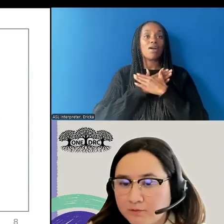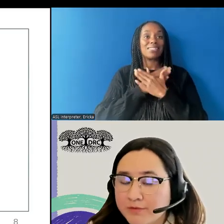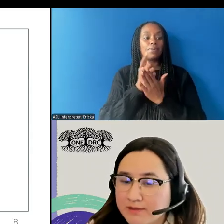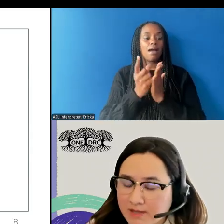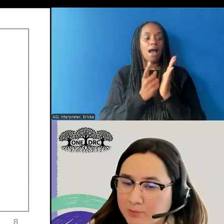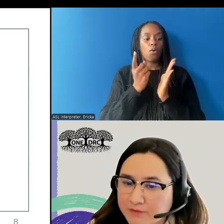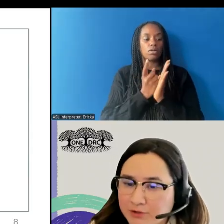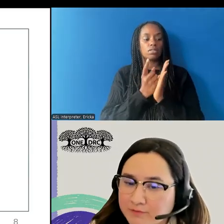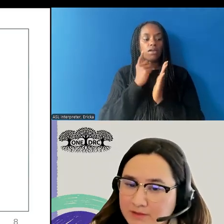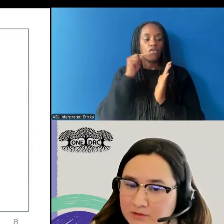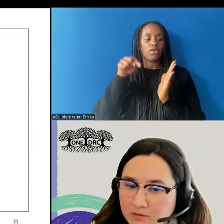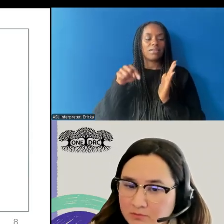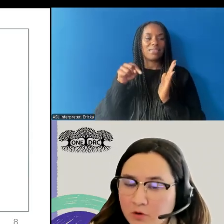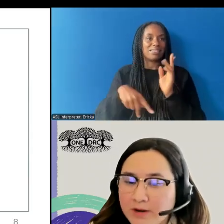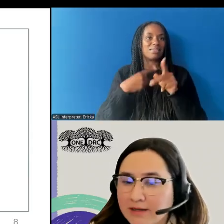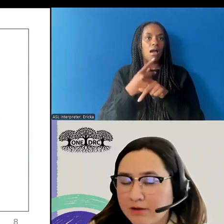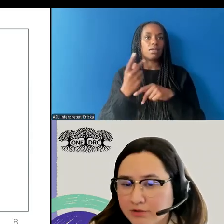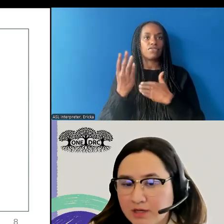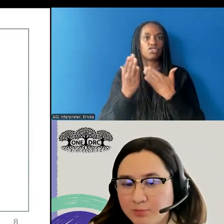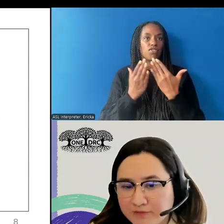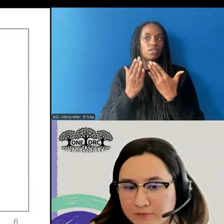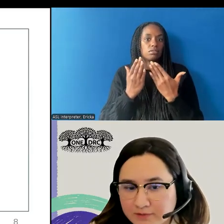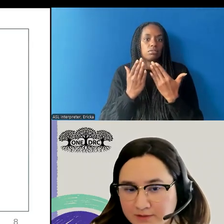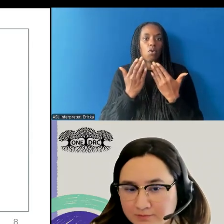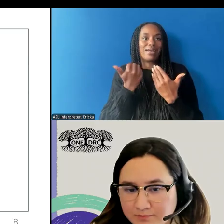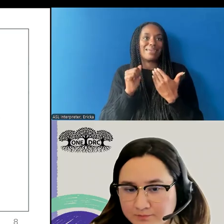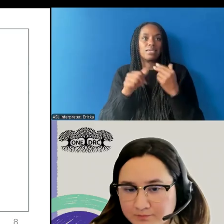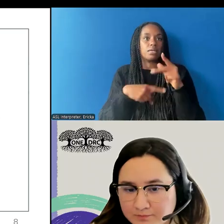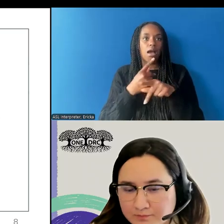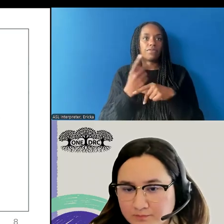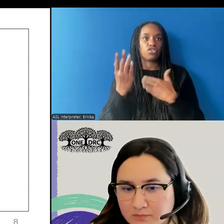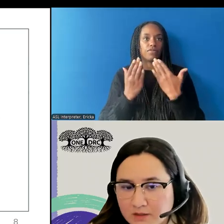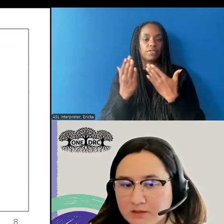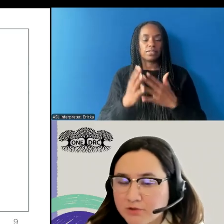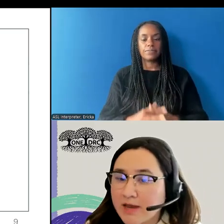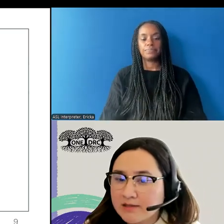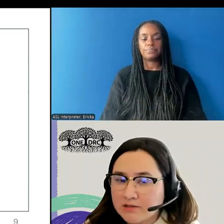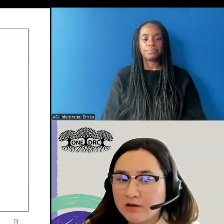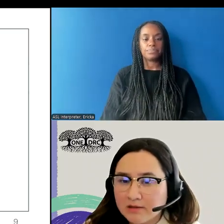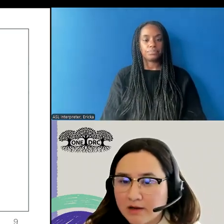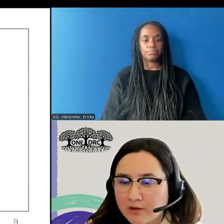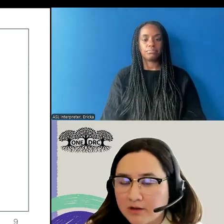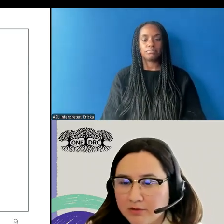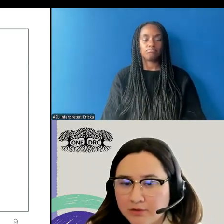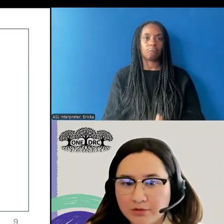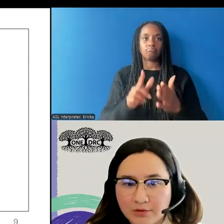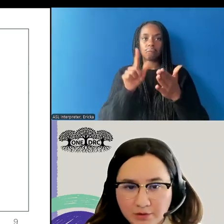for this type of service, or any other type of service. And so that is not allowed under the law.